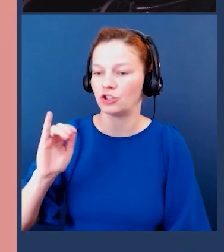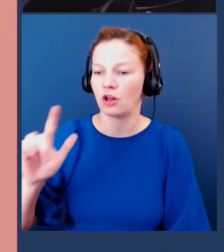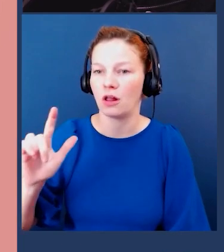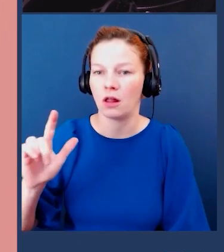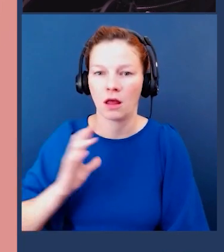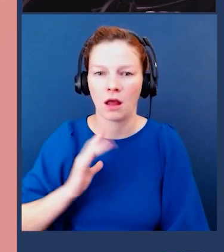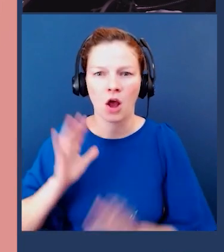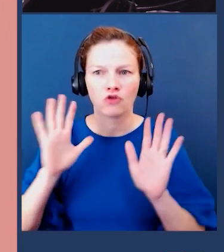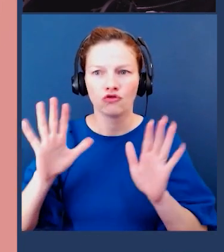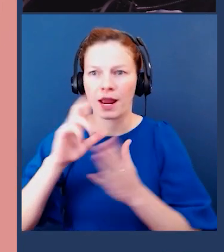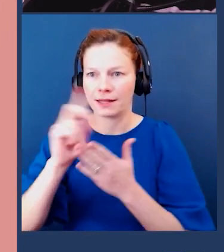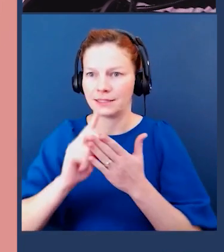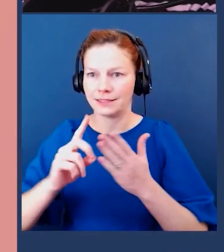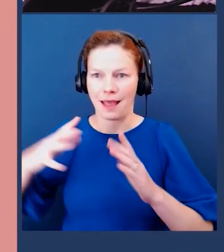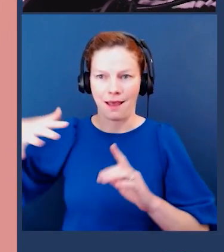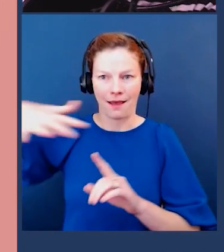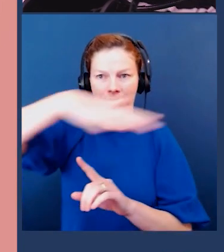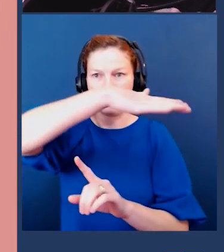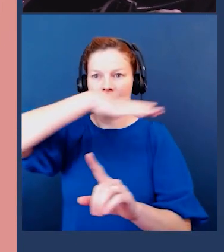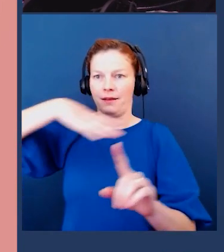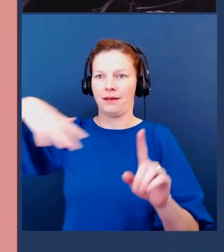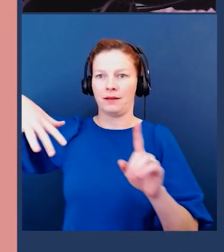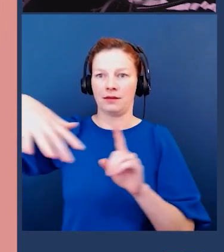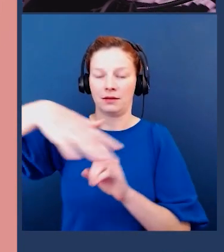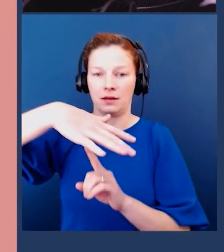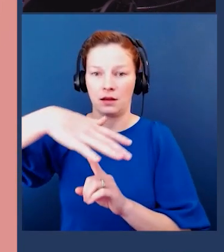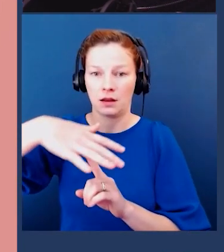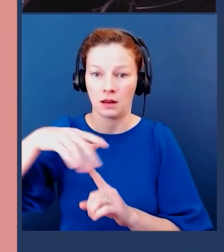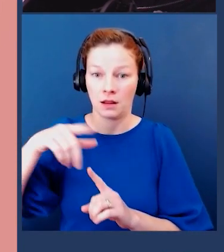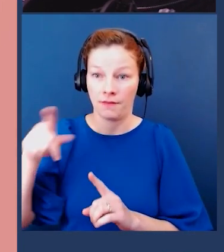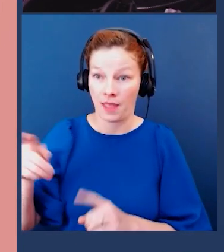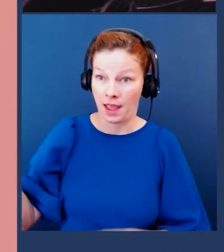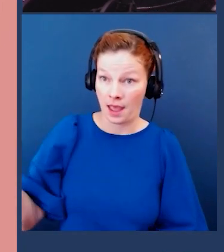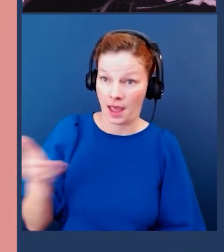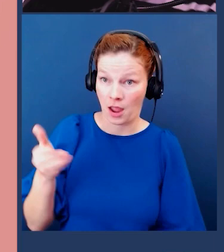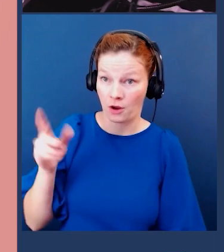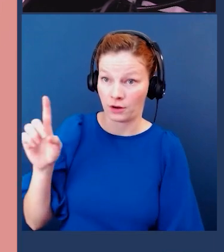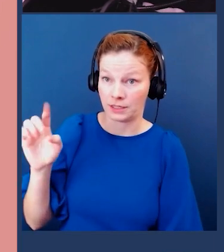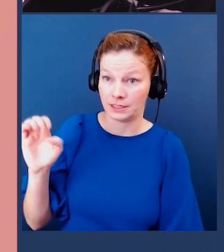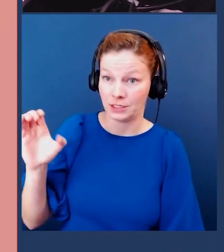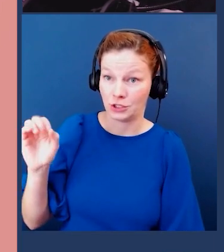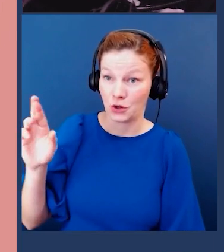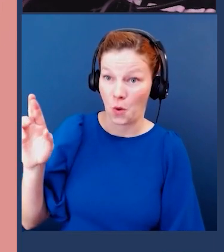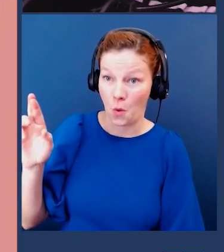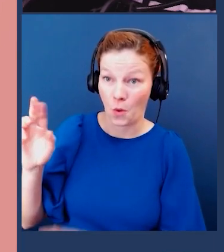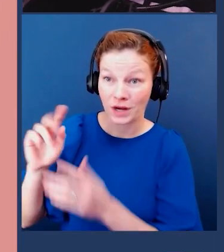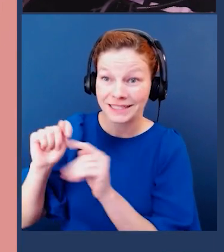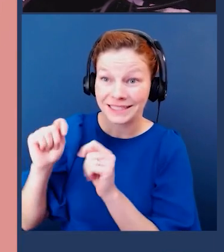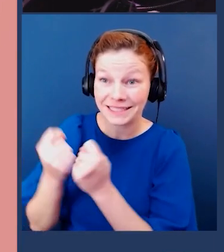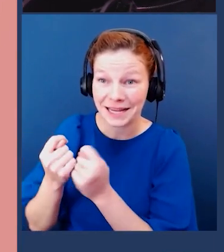And technically, instead of hiring a decor teams, we hired a game studio to design all the decor.